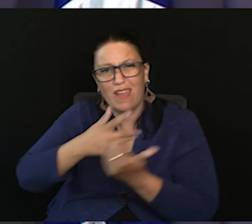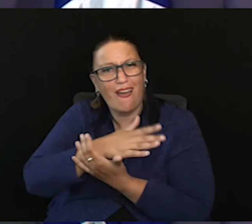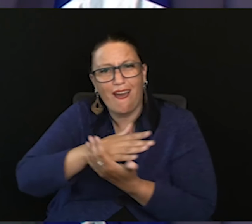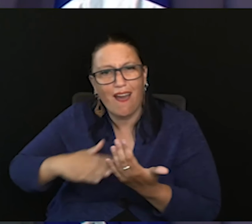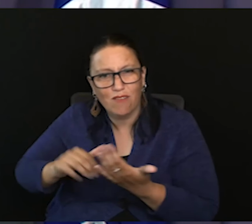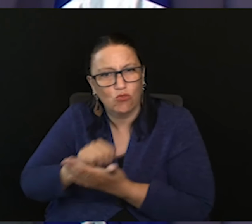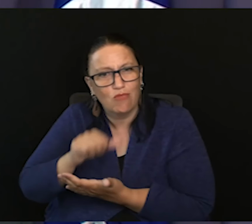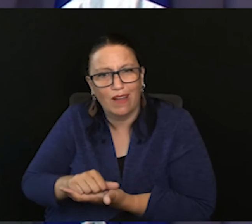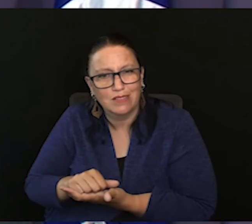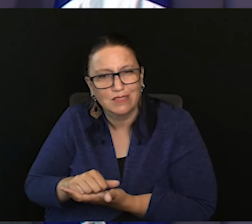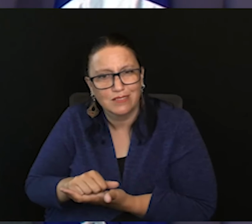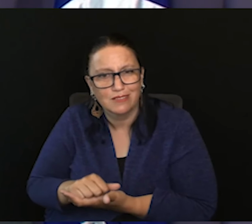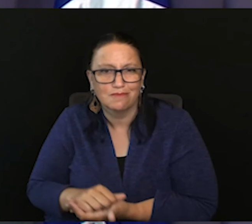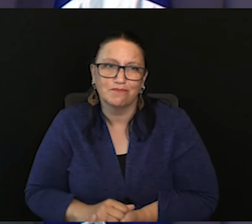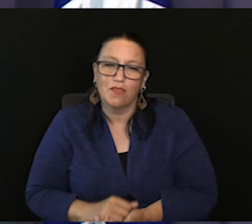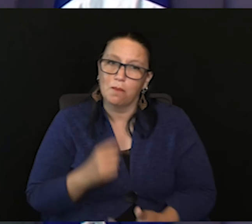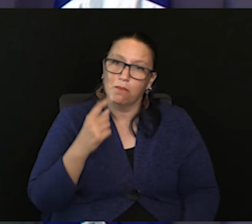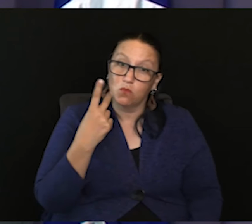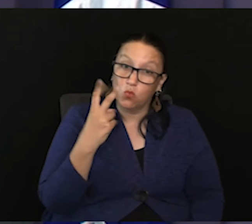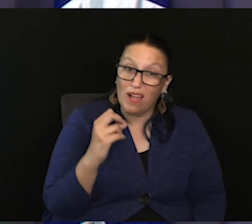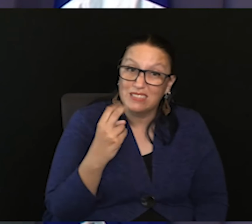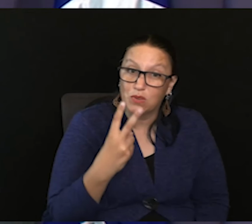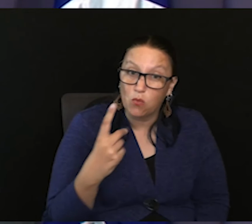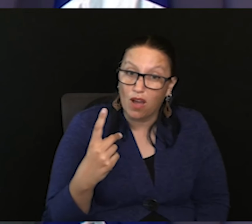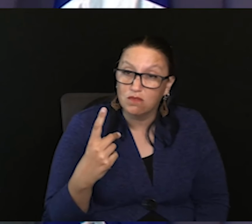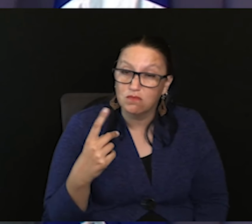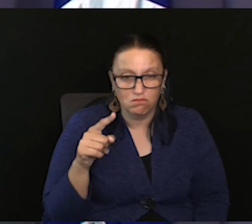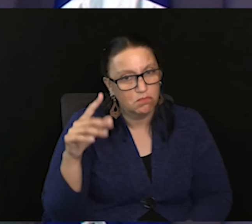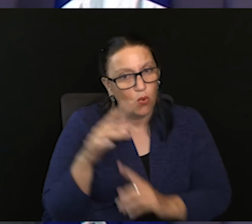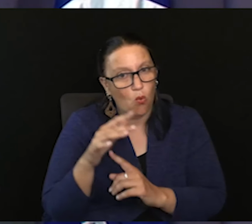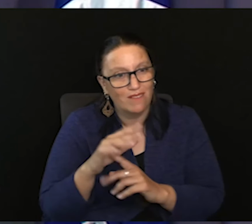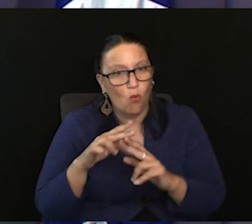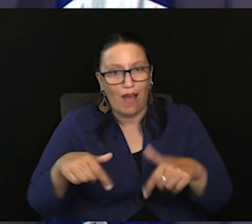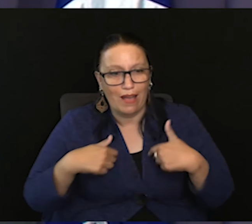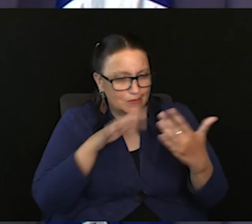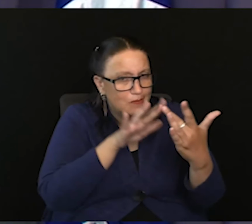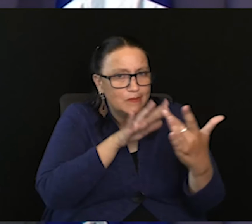And so back in 2021, we were at a time where it was important to contact